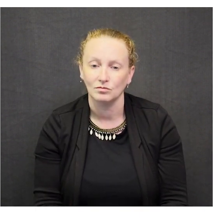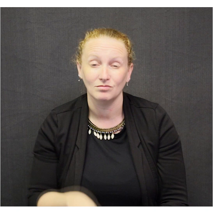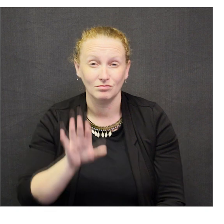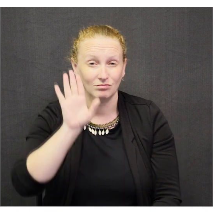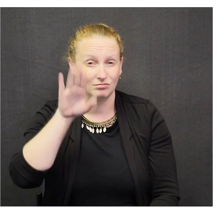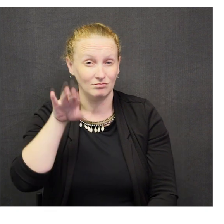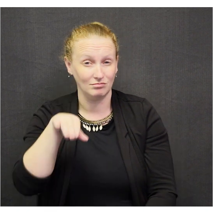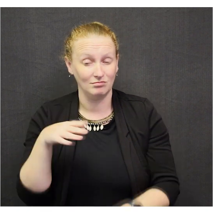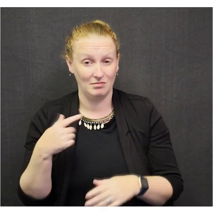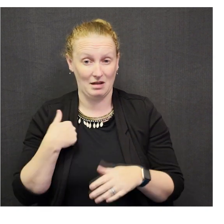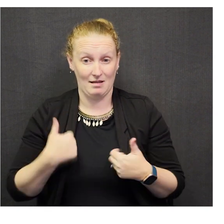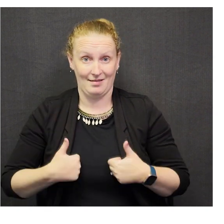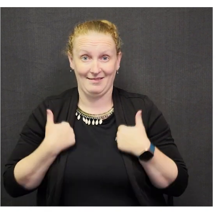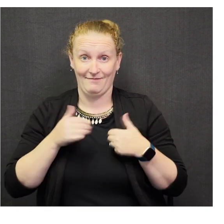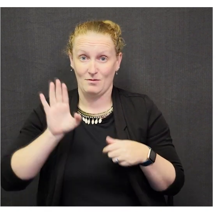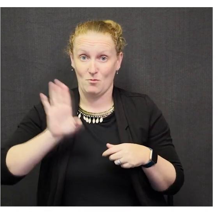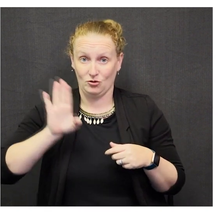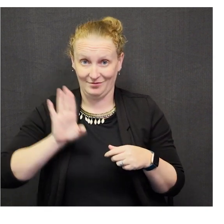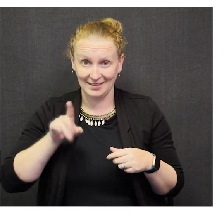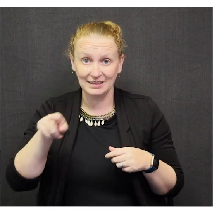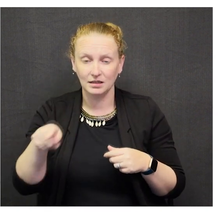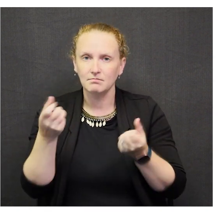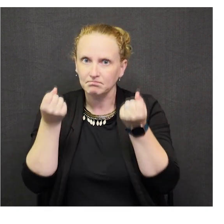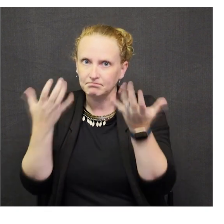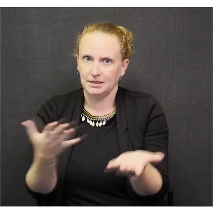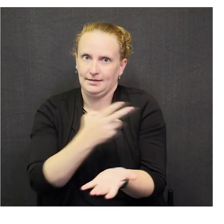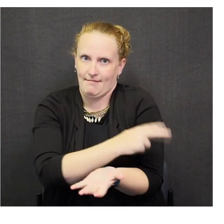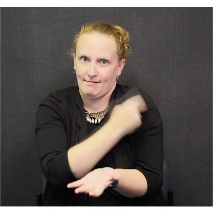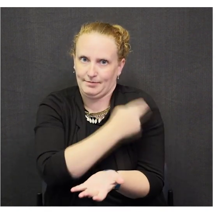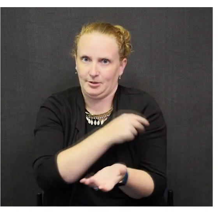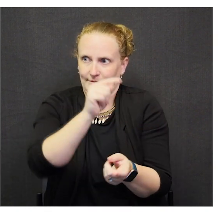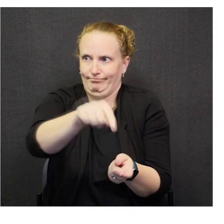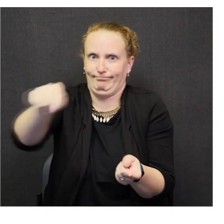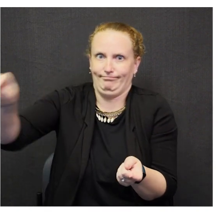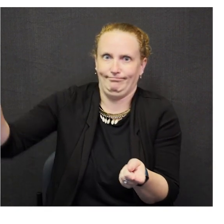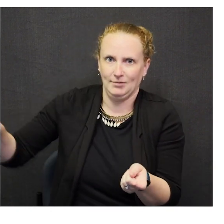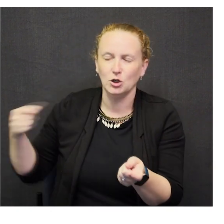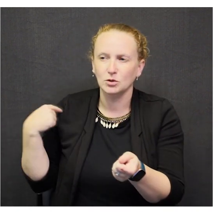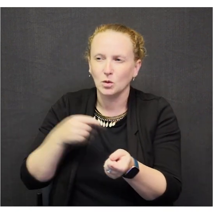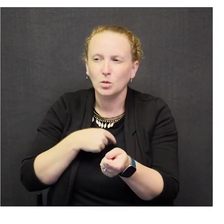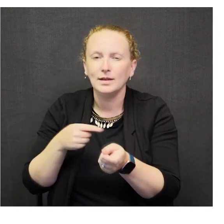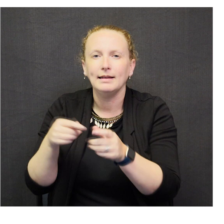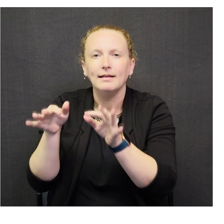been talking to a lot of other language access coordinators. Institutions that didn't have